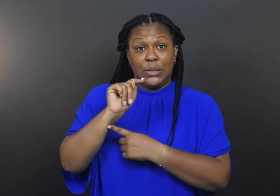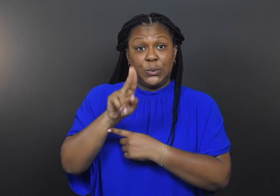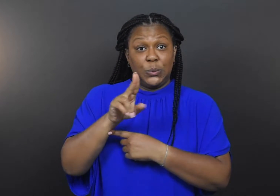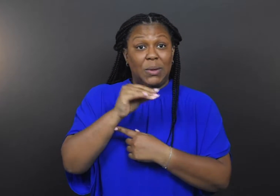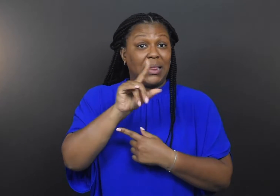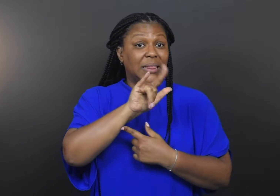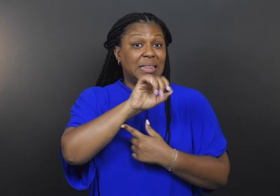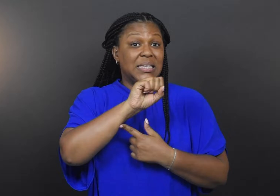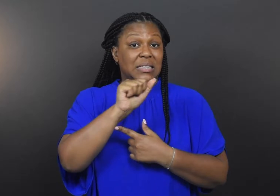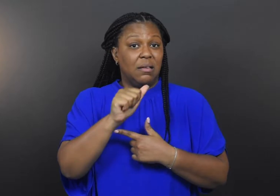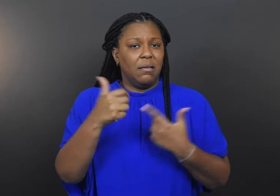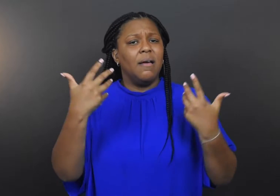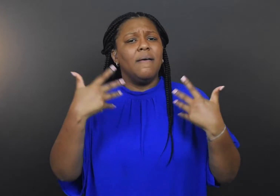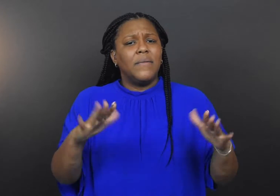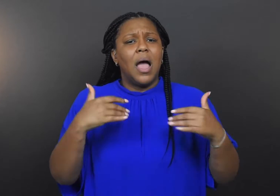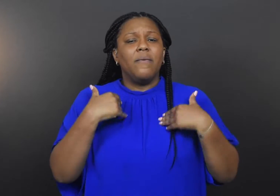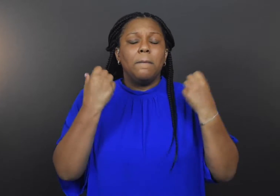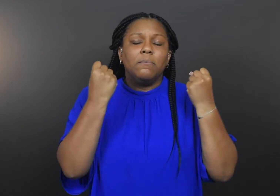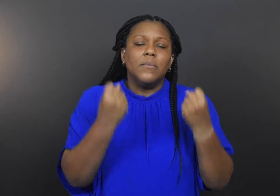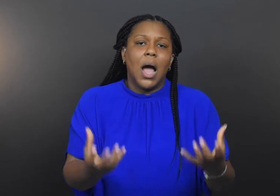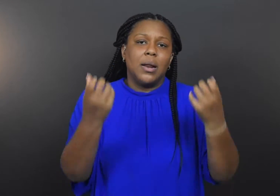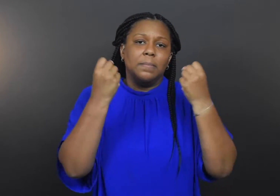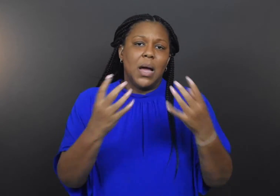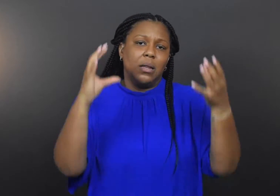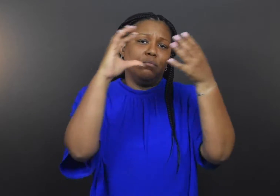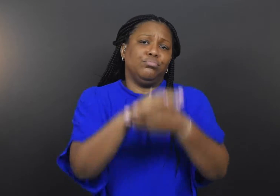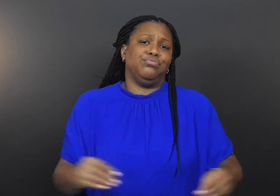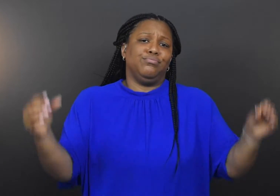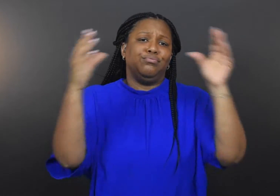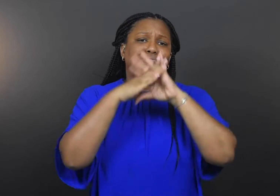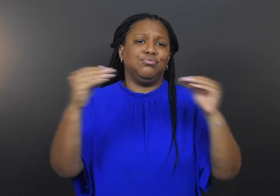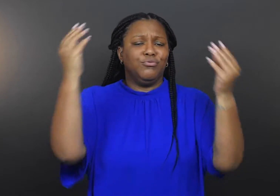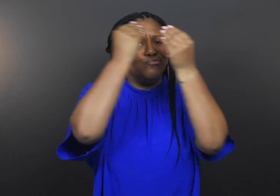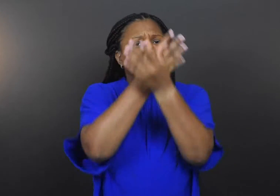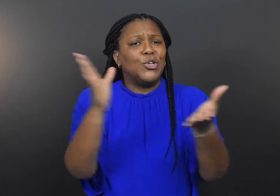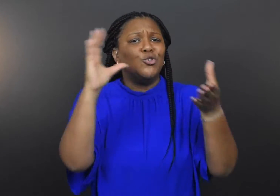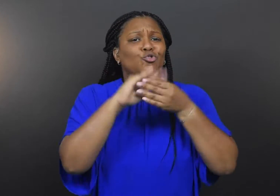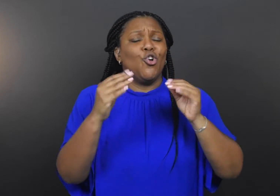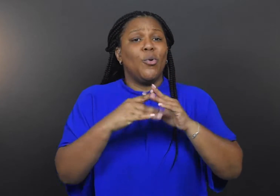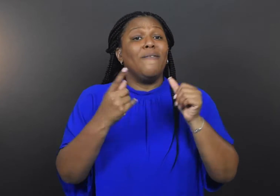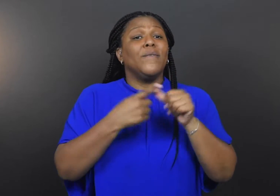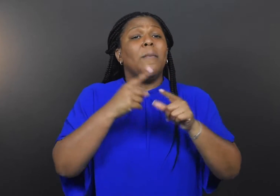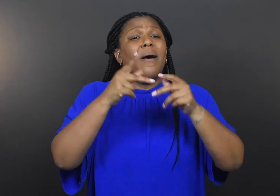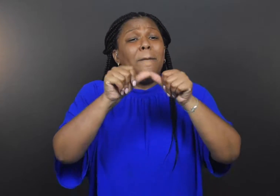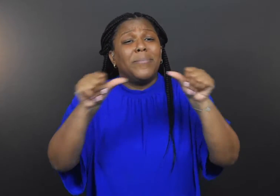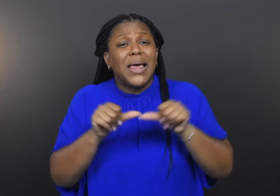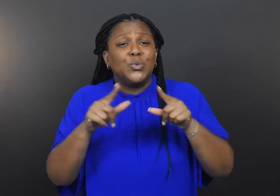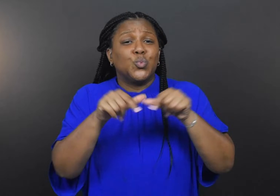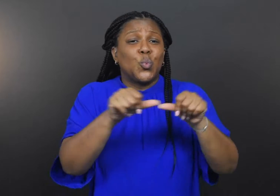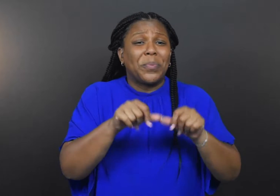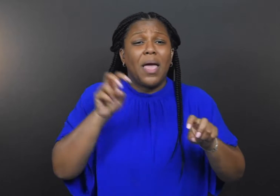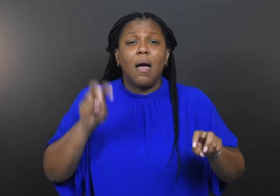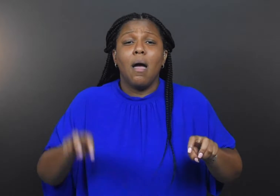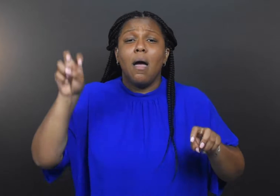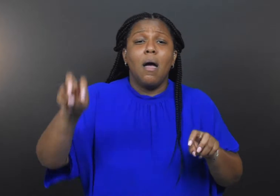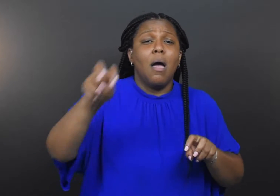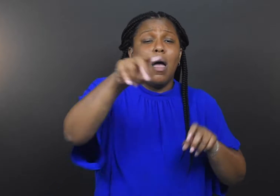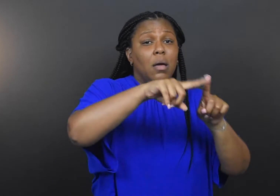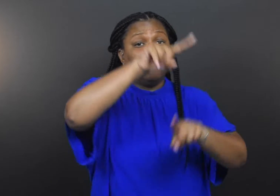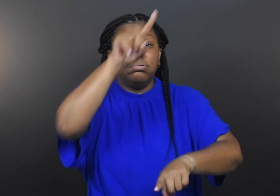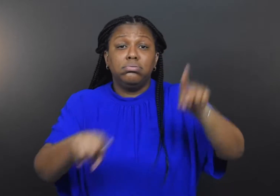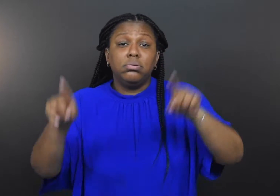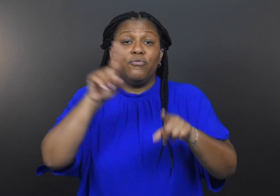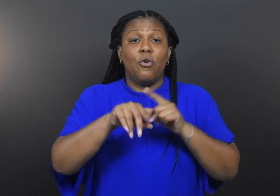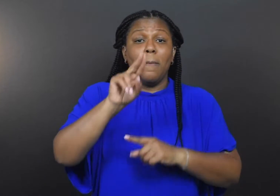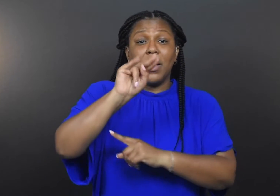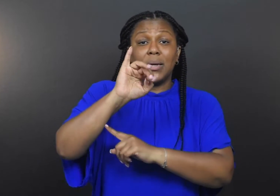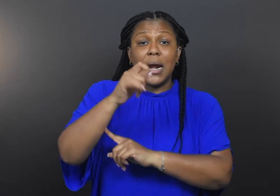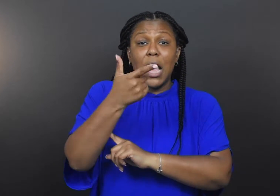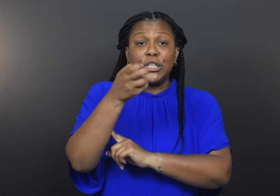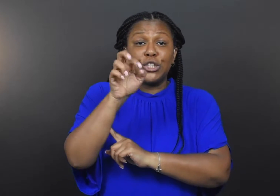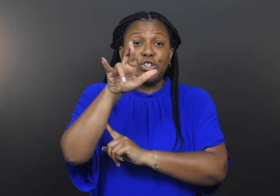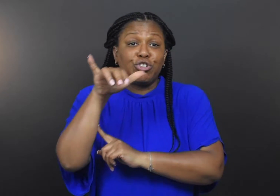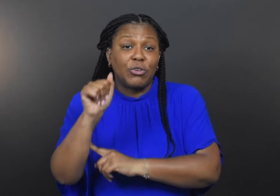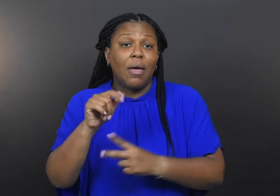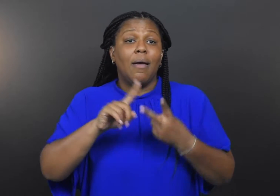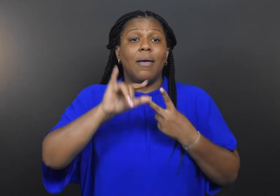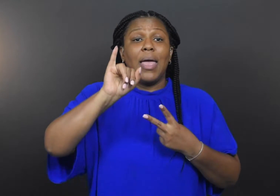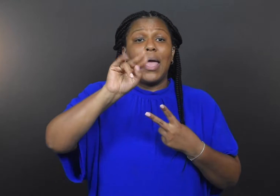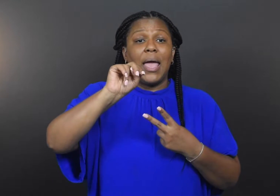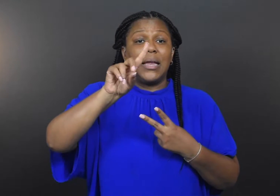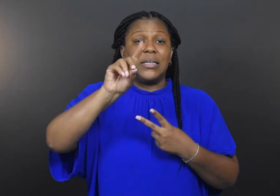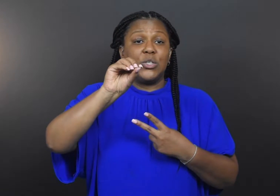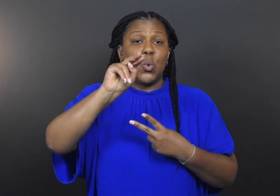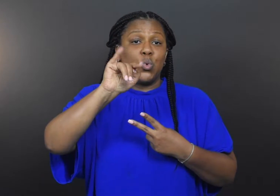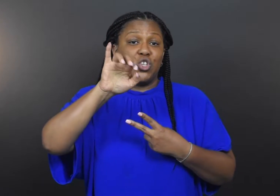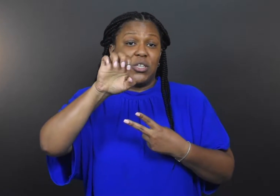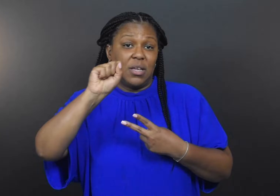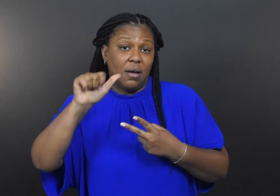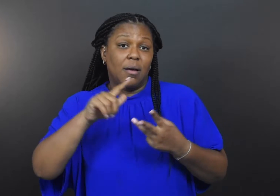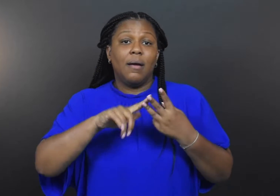Neetu and Lis have many stories to tell from places as diverse as Nigeria, Indonesia, and